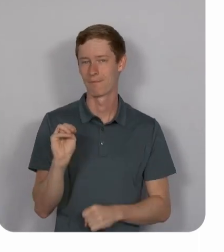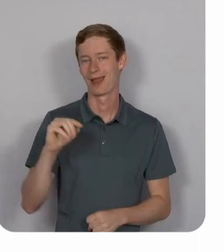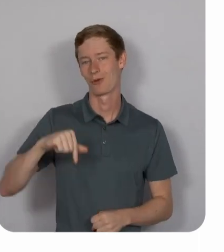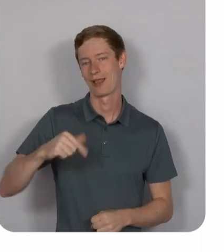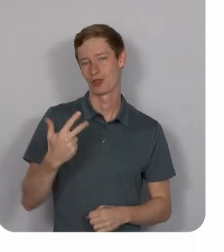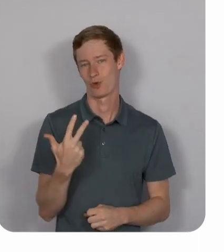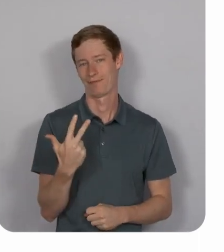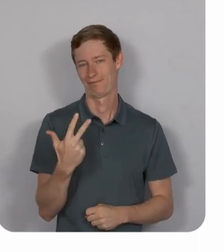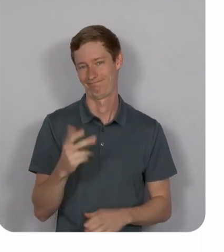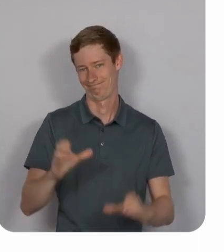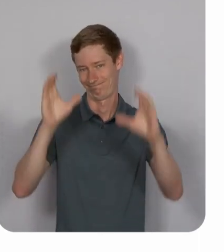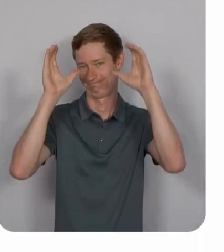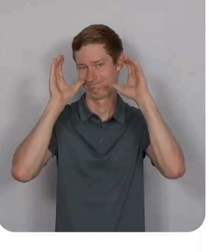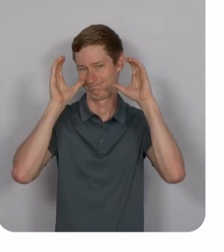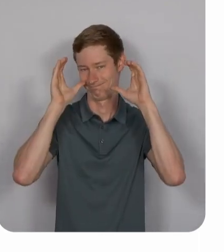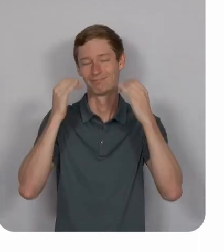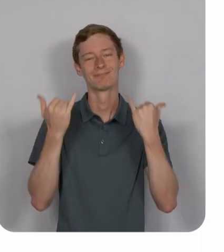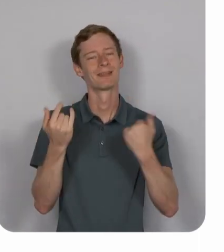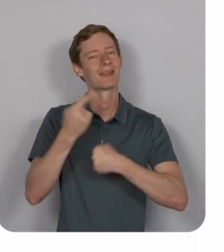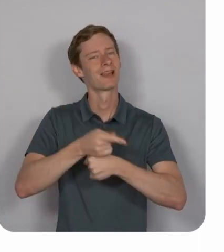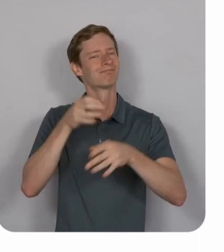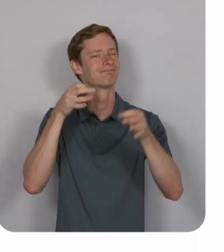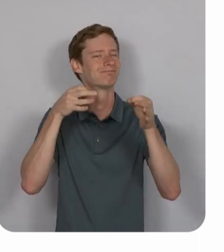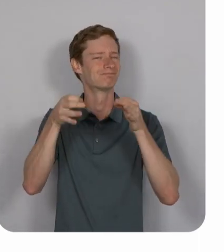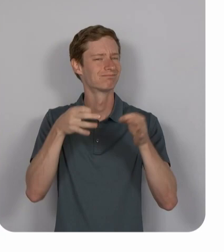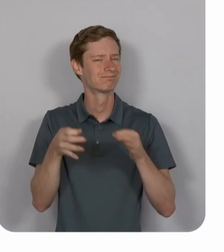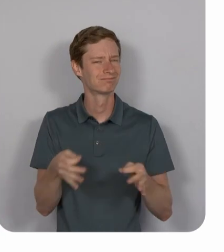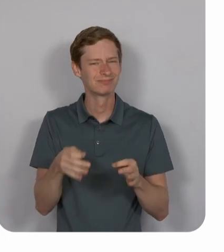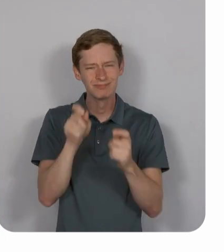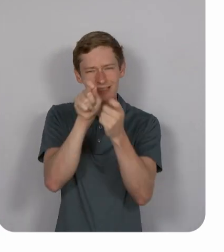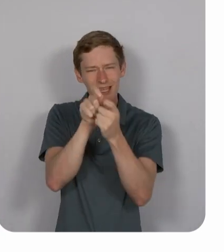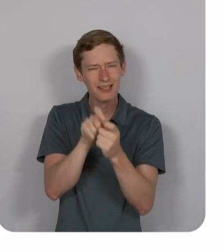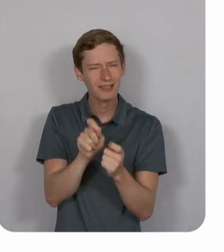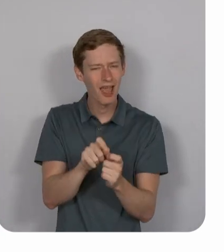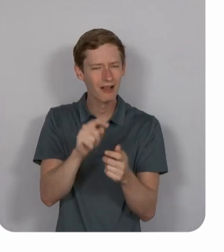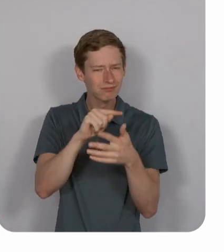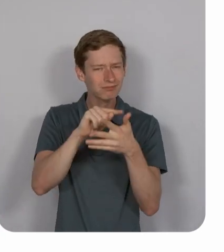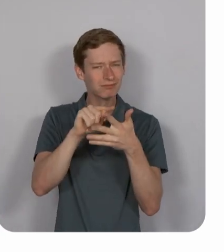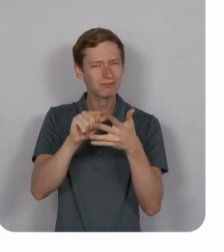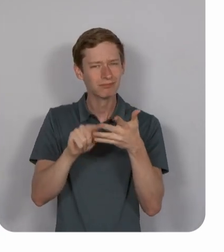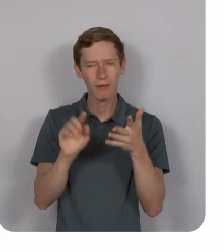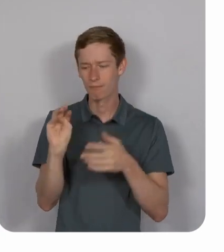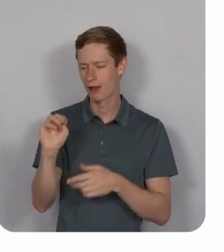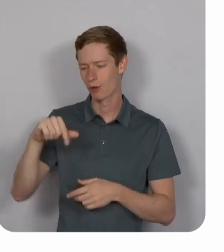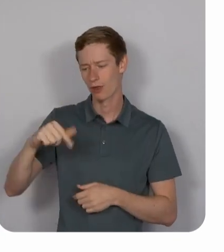I’m excited today to walk you through a more detailed overview of the Meta Quest 3 headset and Touch Plus controllers